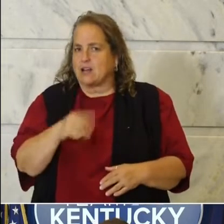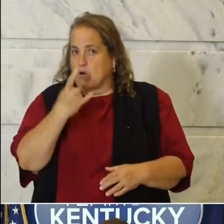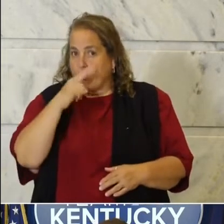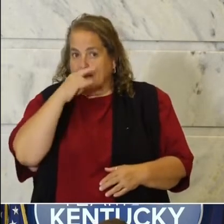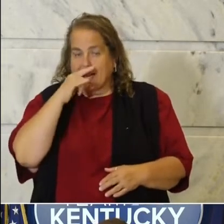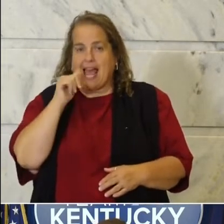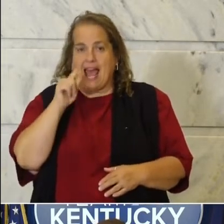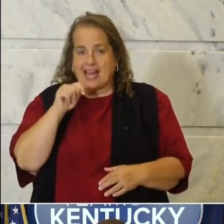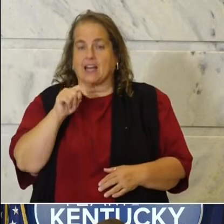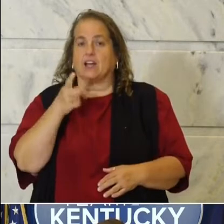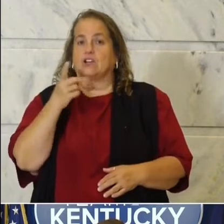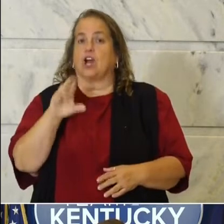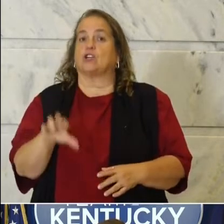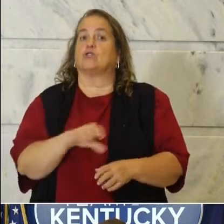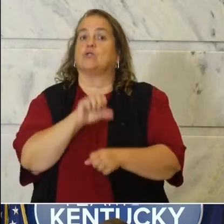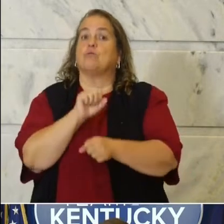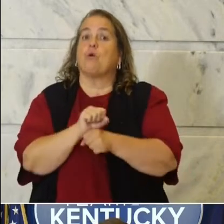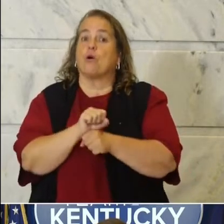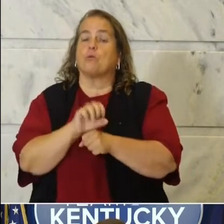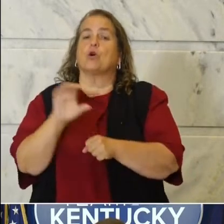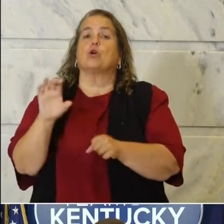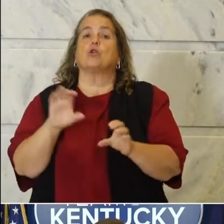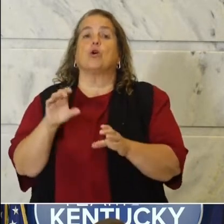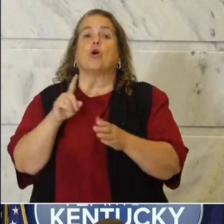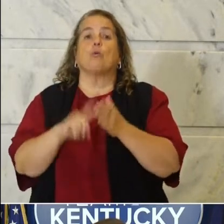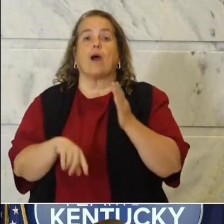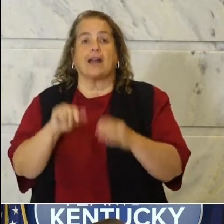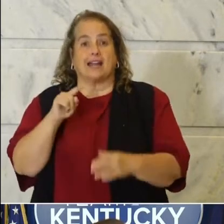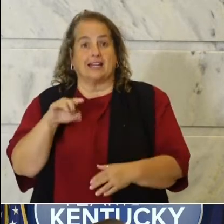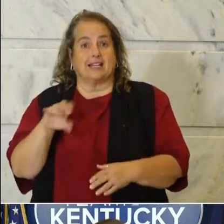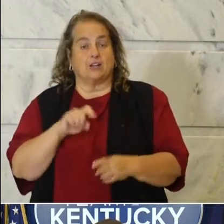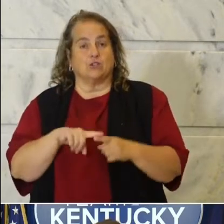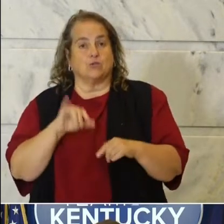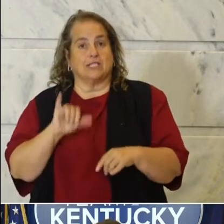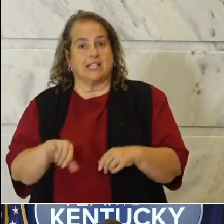doctor's appointment, doing what it takes to stay safe in that environment.